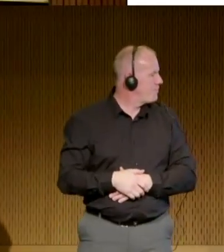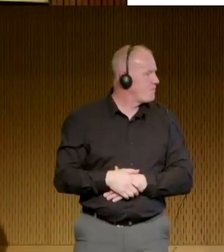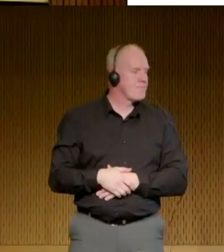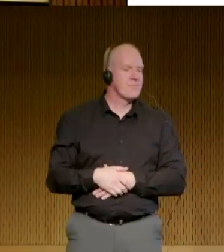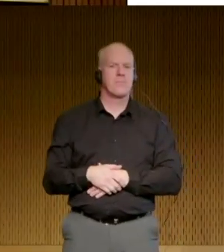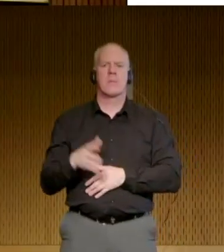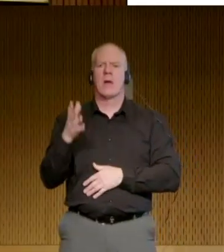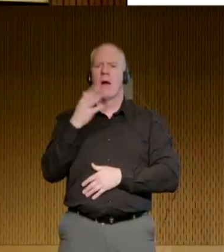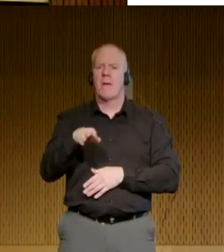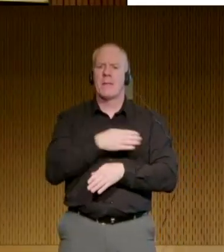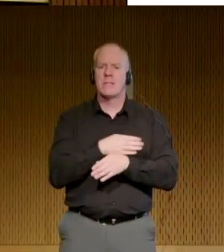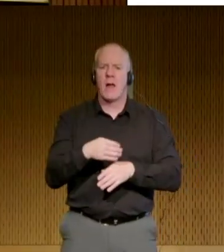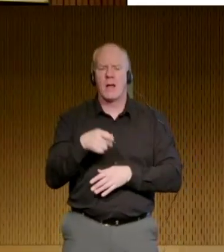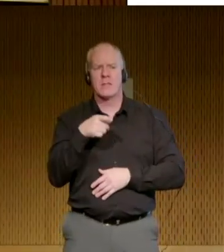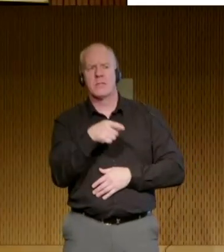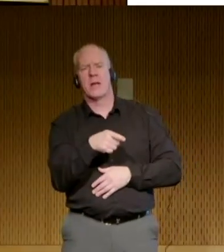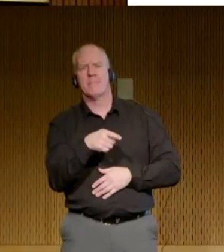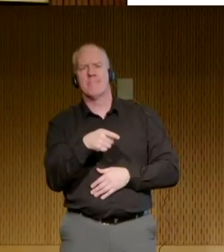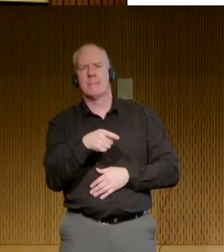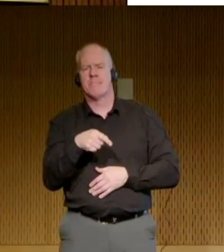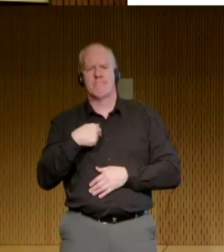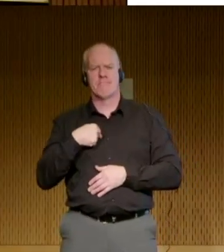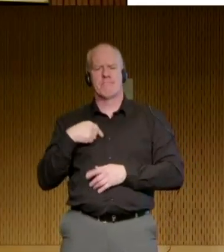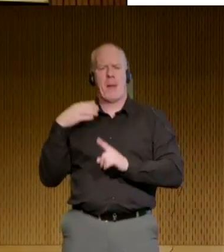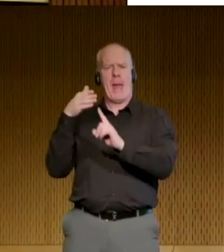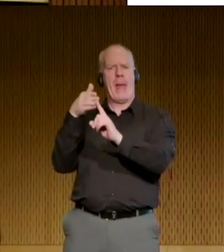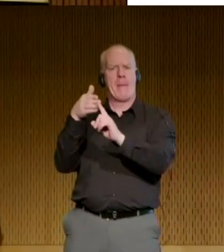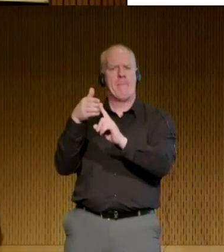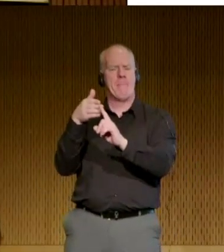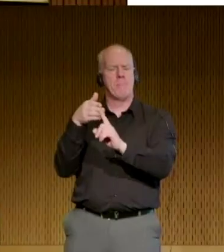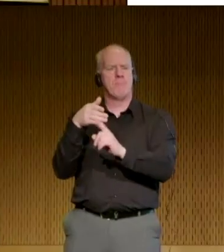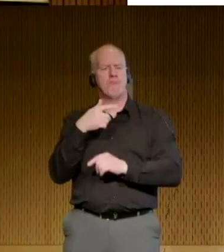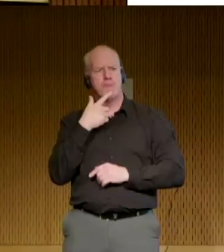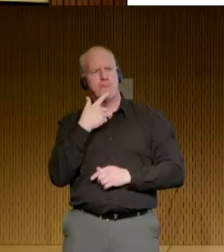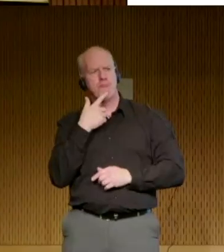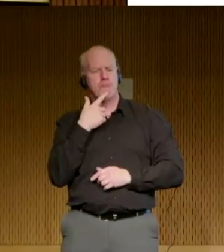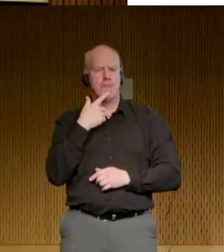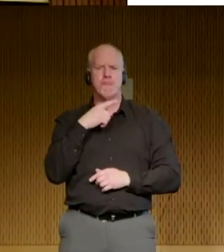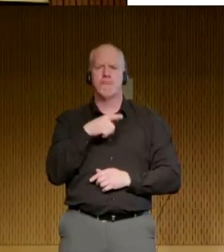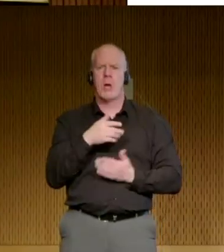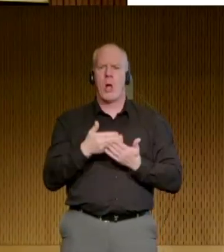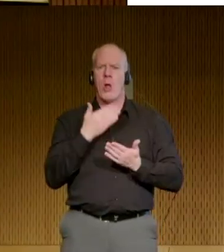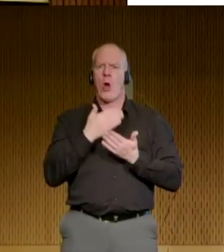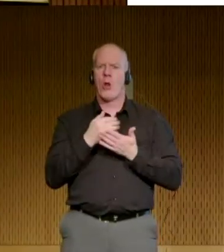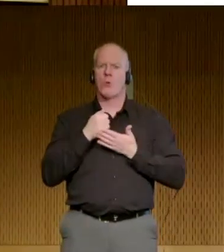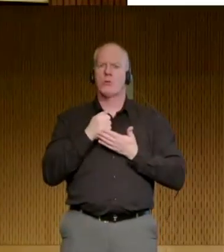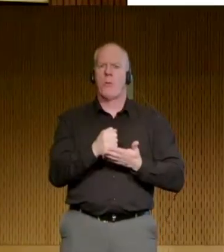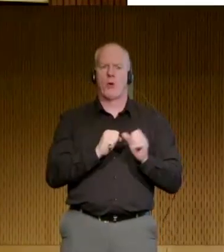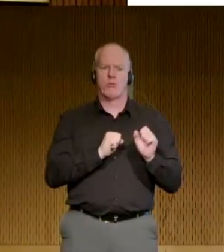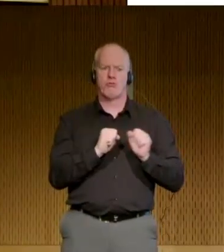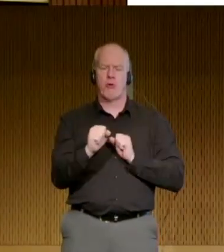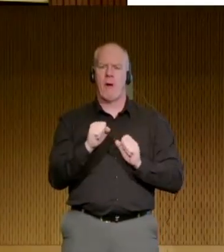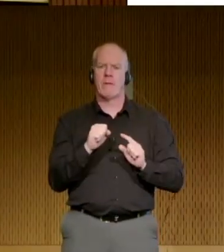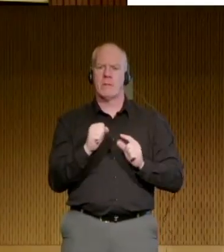outset I suppose we wanted to make sure that our learner support service was promoting independence